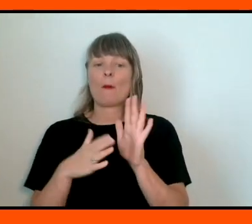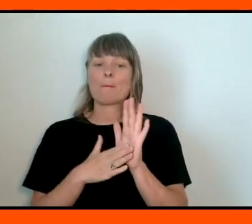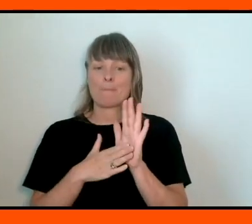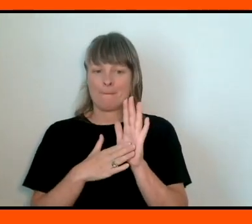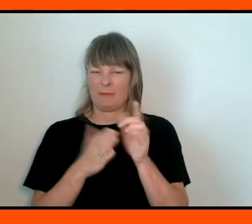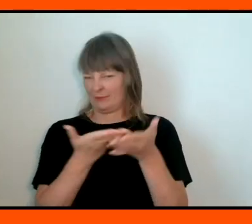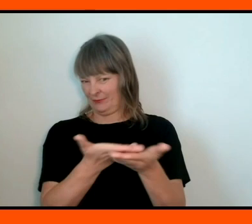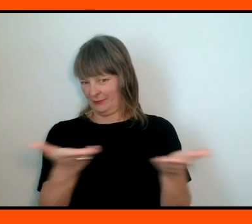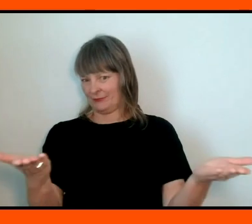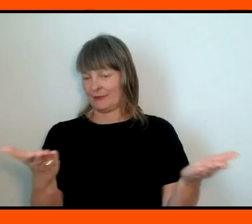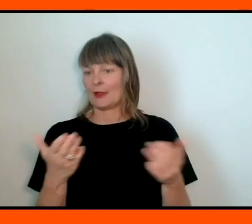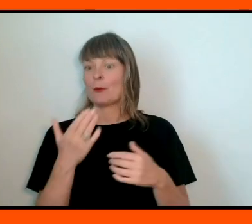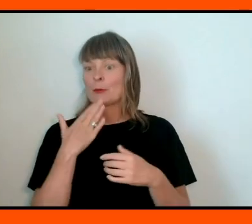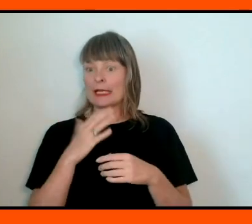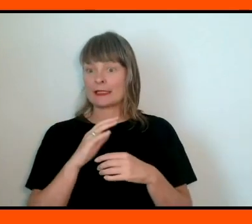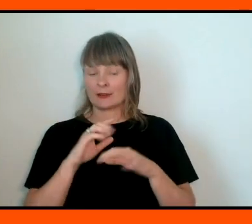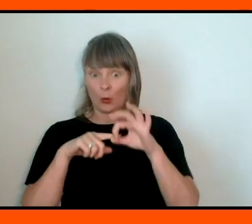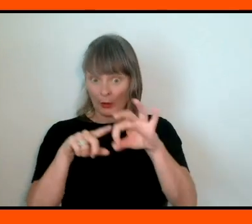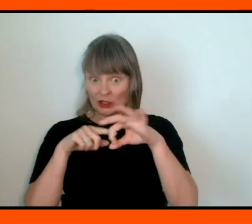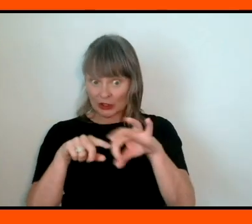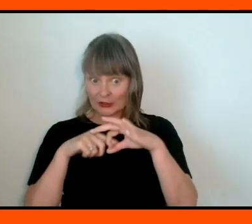and we will do our best to answer them all today.